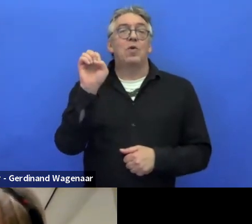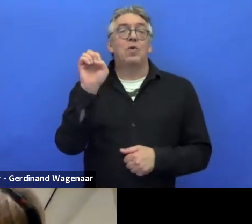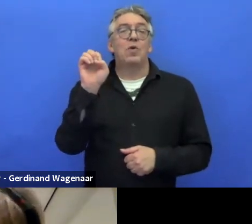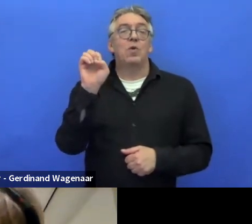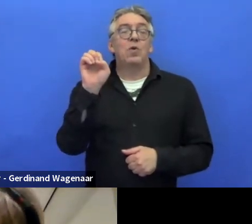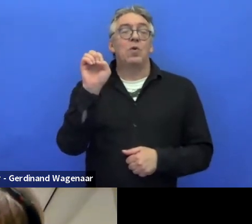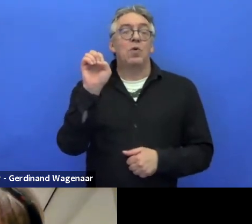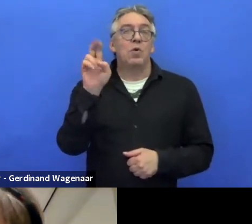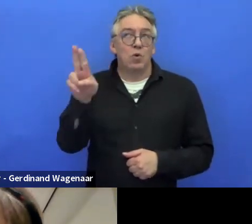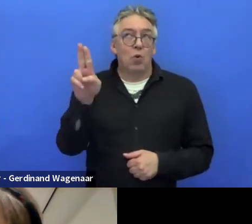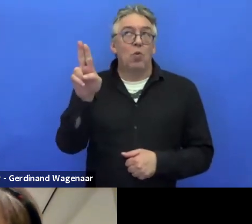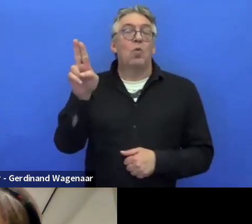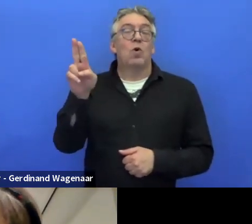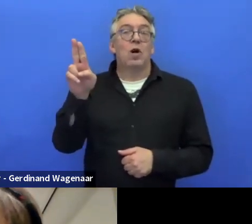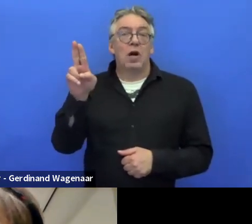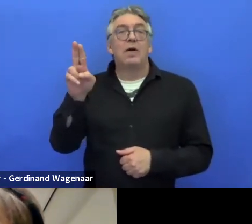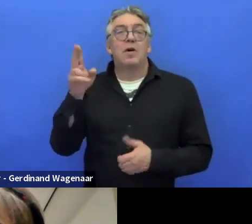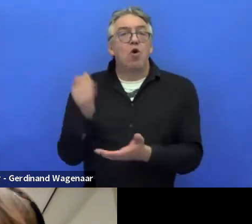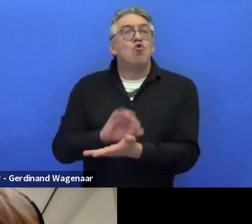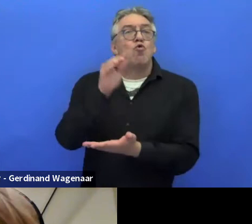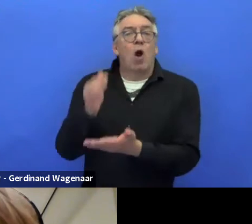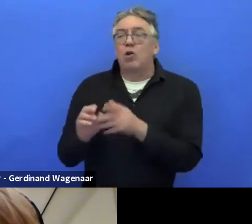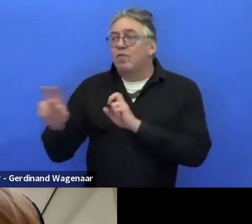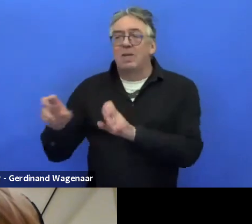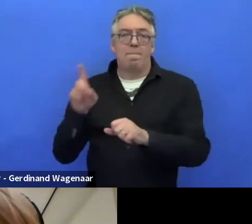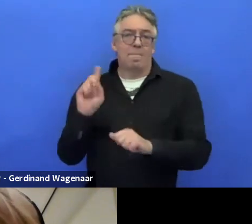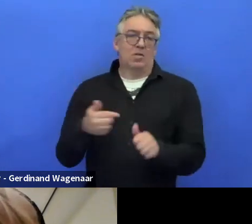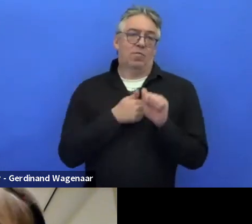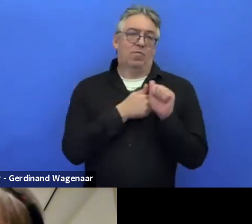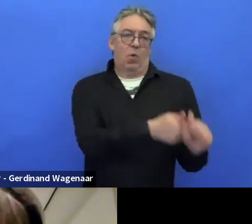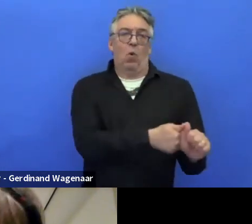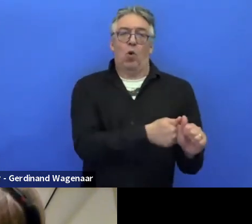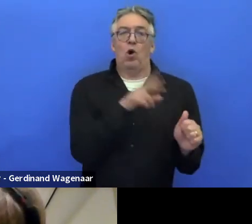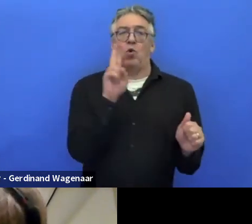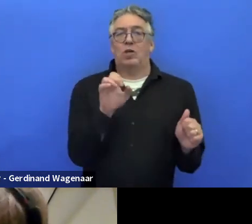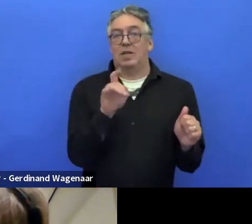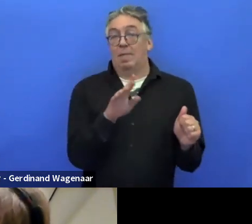We recommended to the Commission to initiate